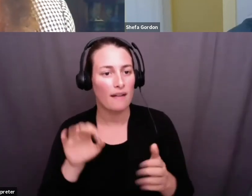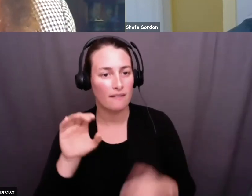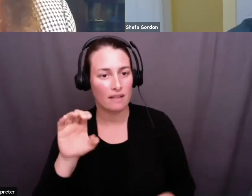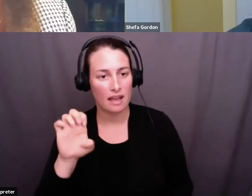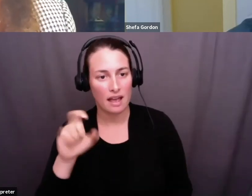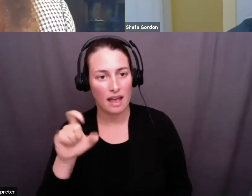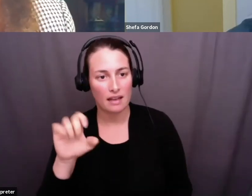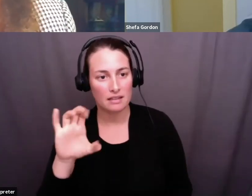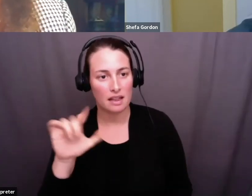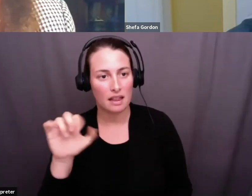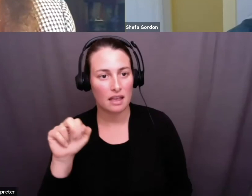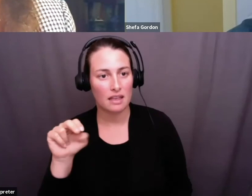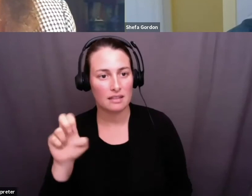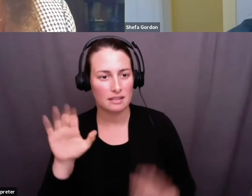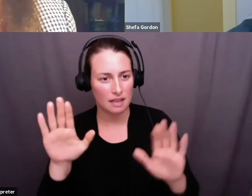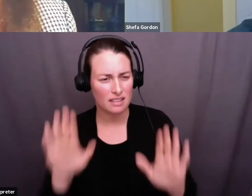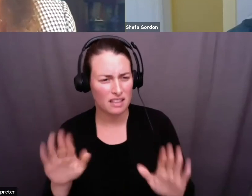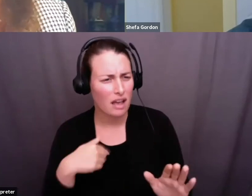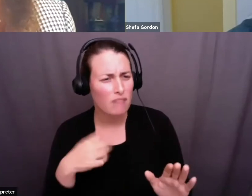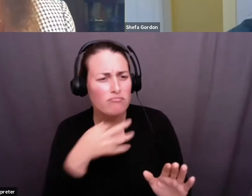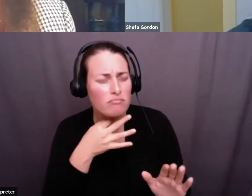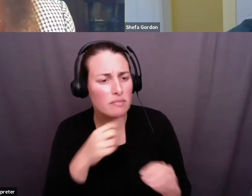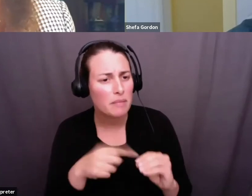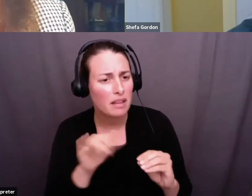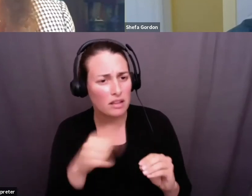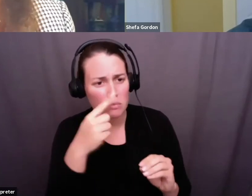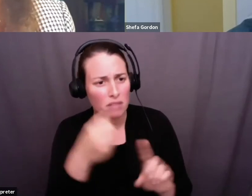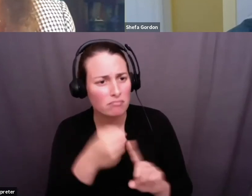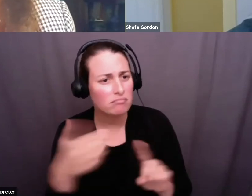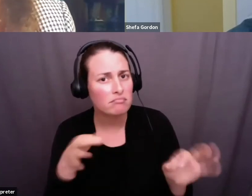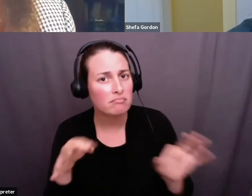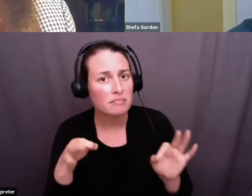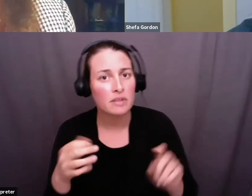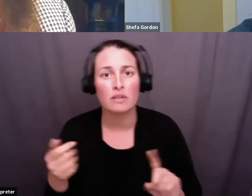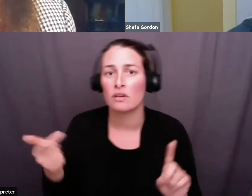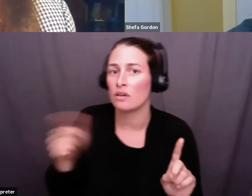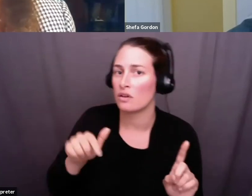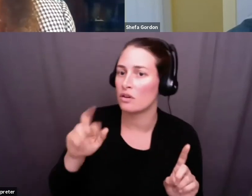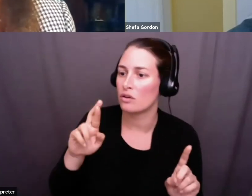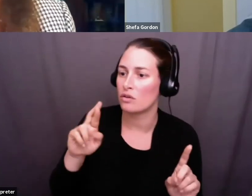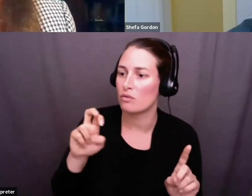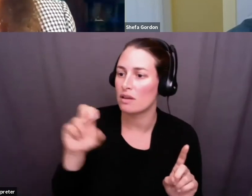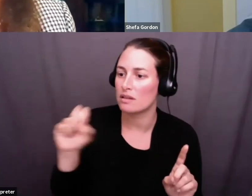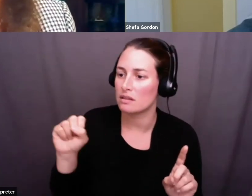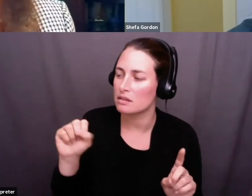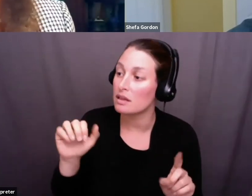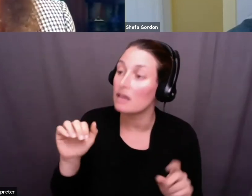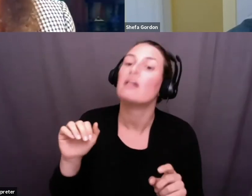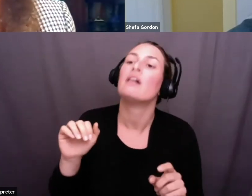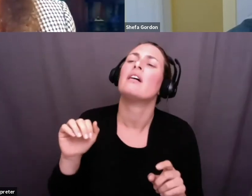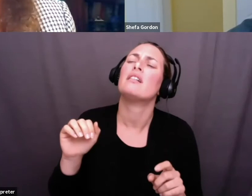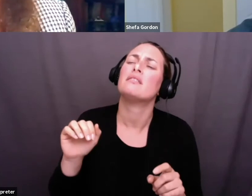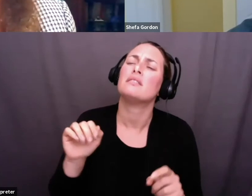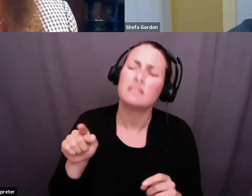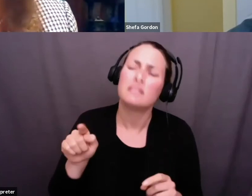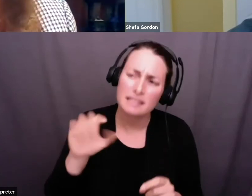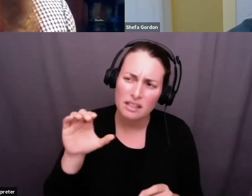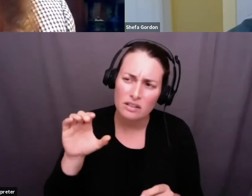on that. VAN GELDER: Centers of Excellence, I think